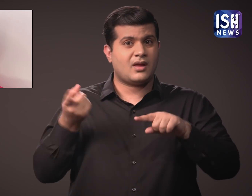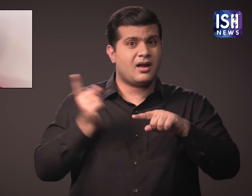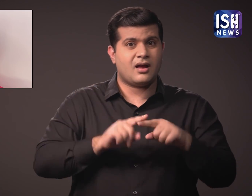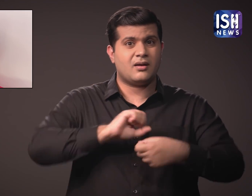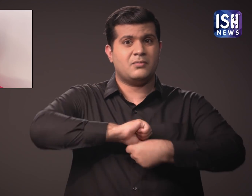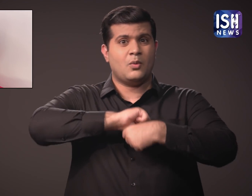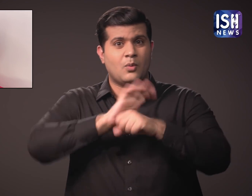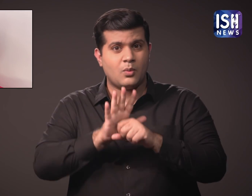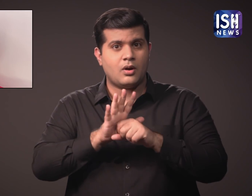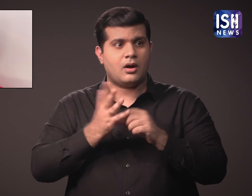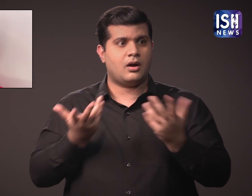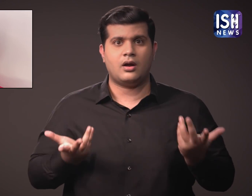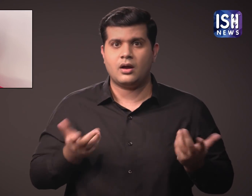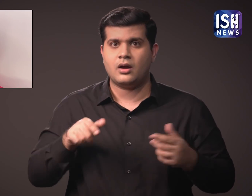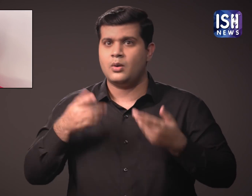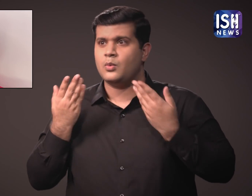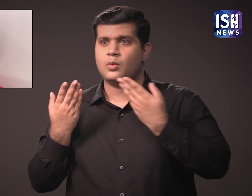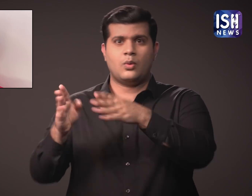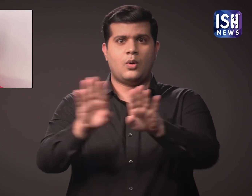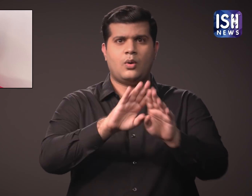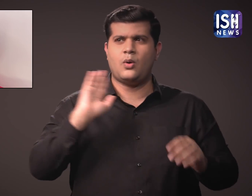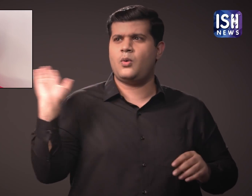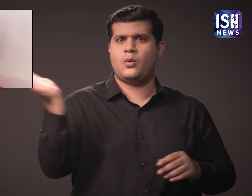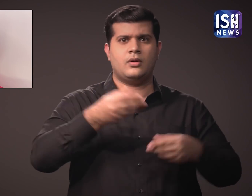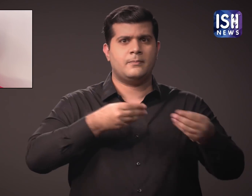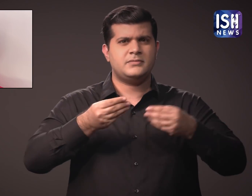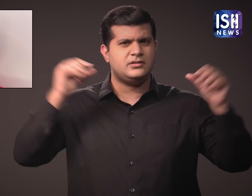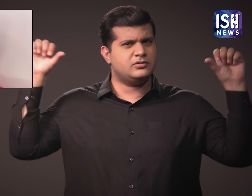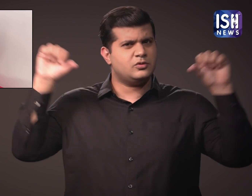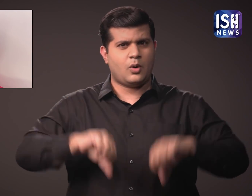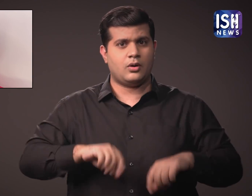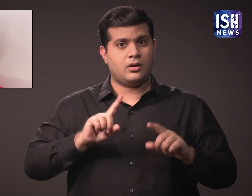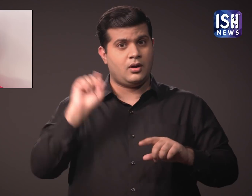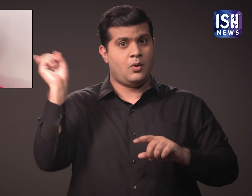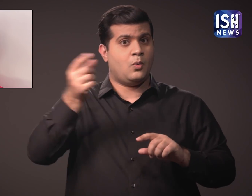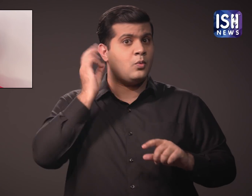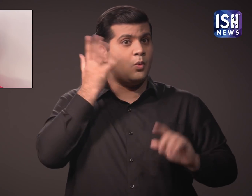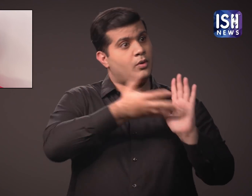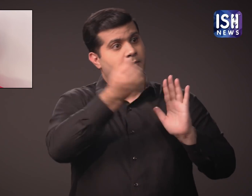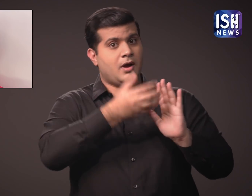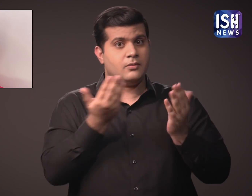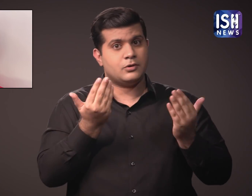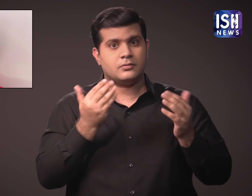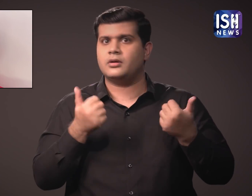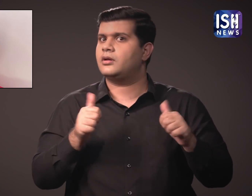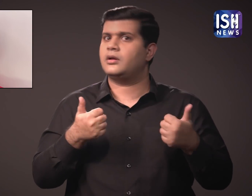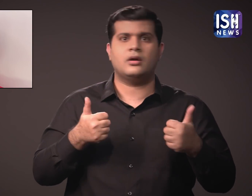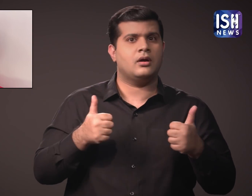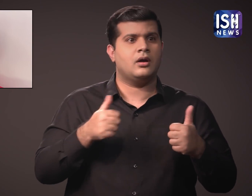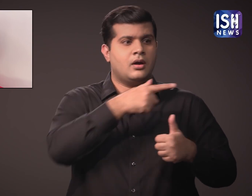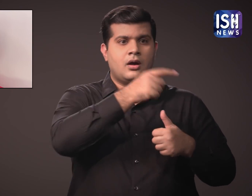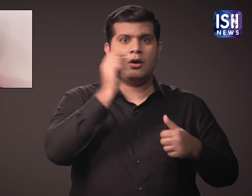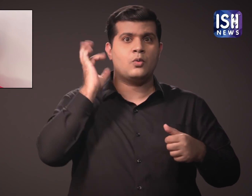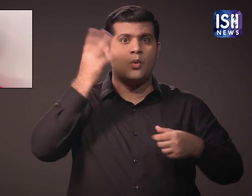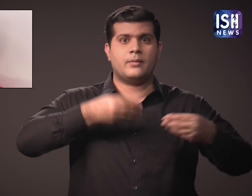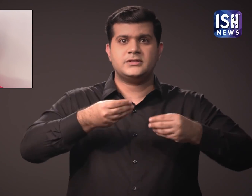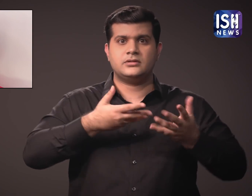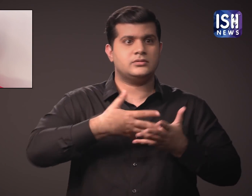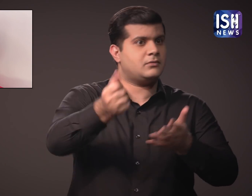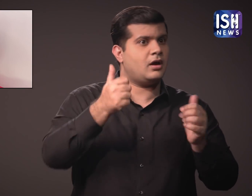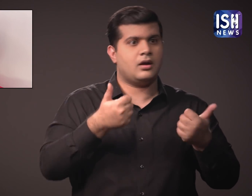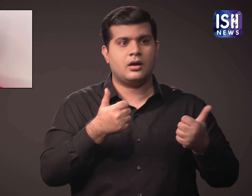However due to the lockdown, the business tanked as the demand for gold dropped.